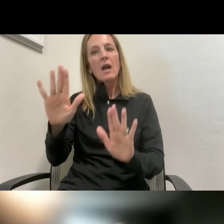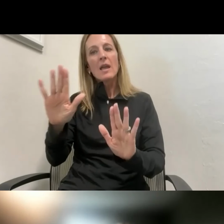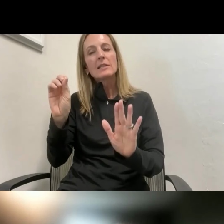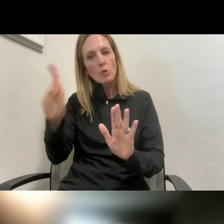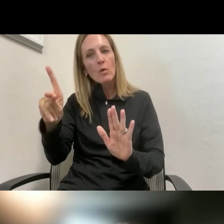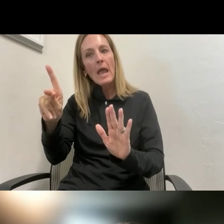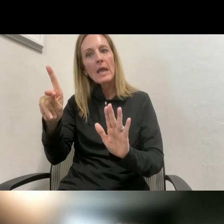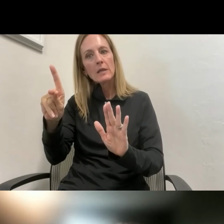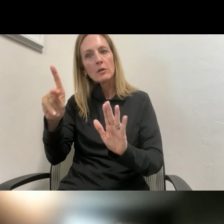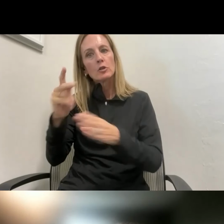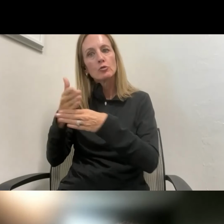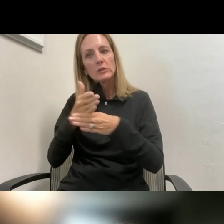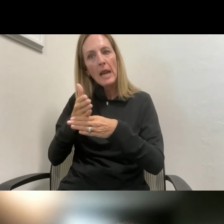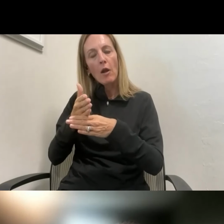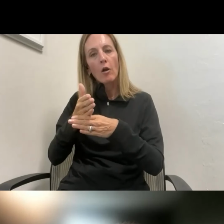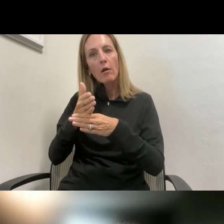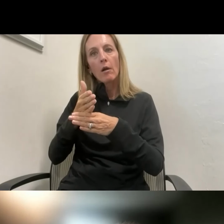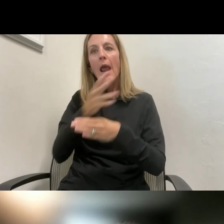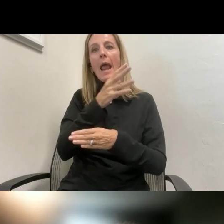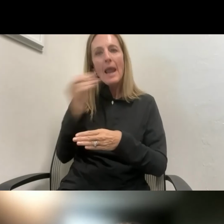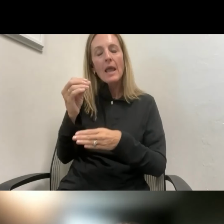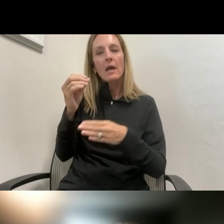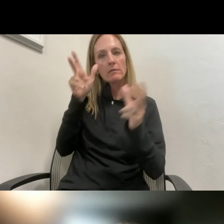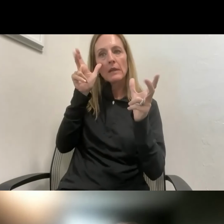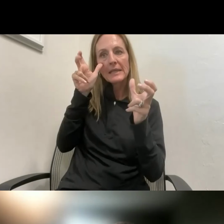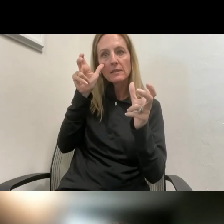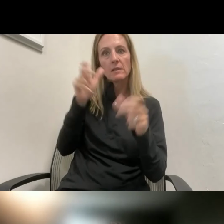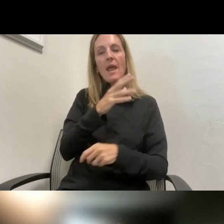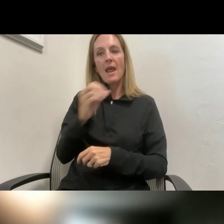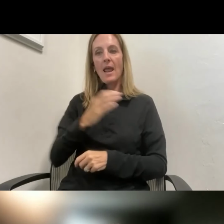and listen. And in in my home community they call it “Moricetown Eyes.”